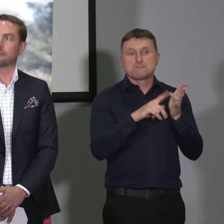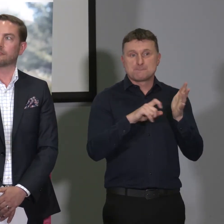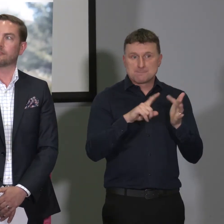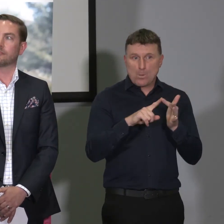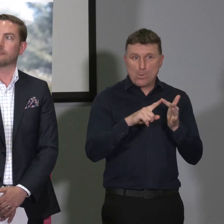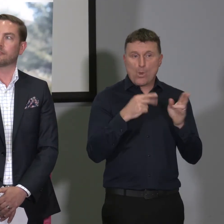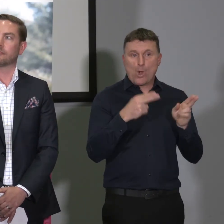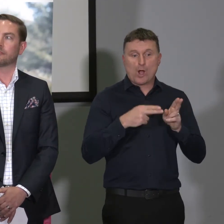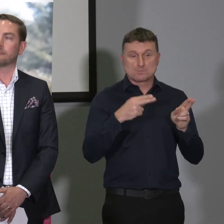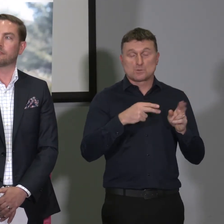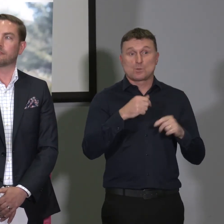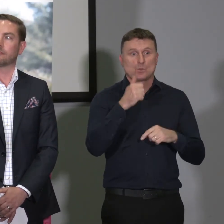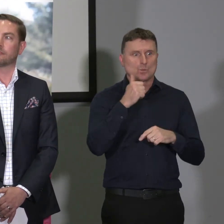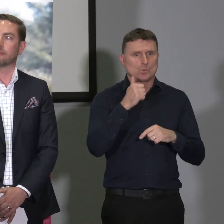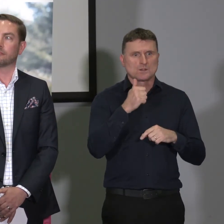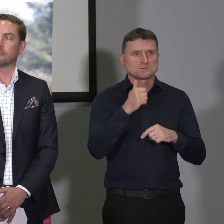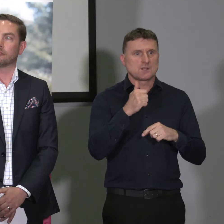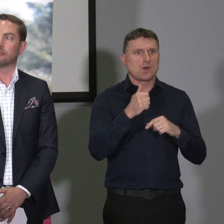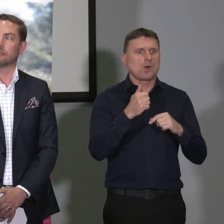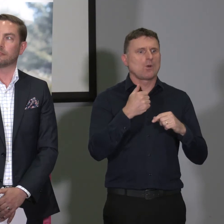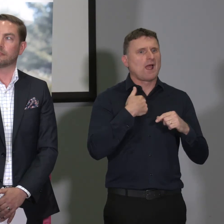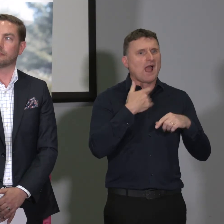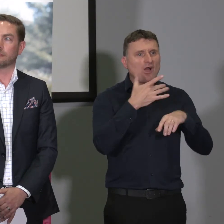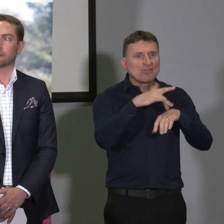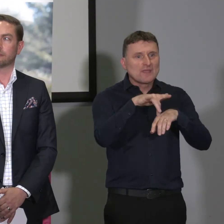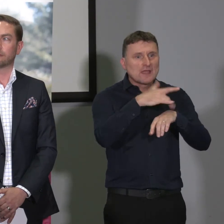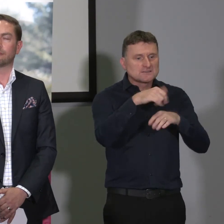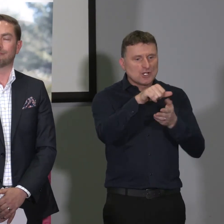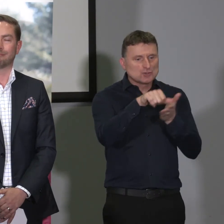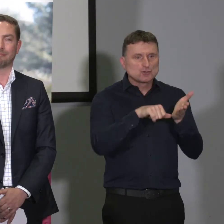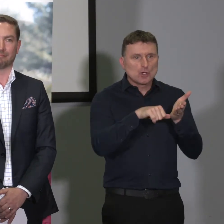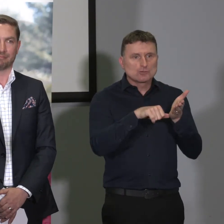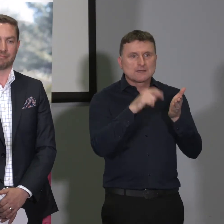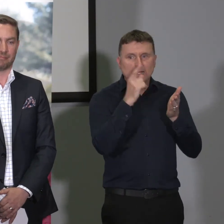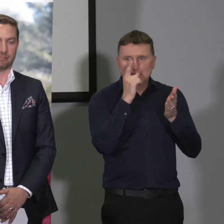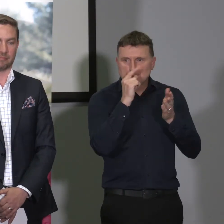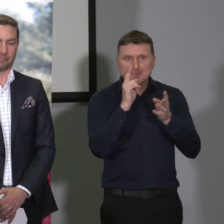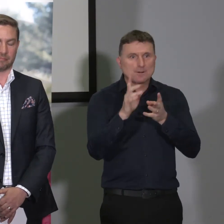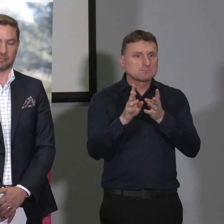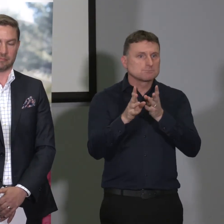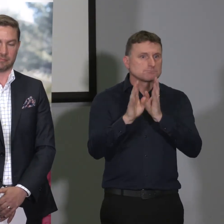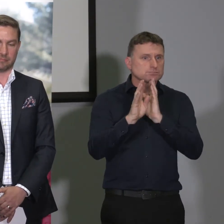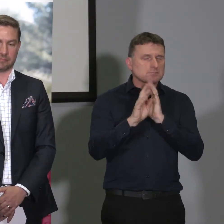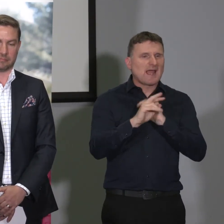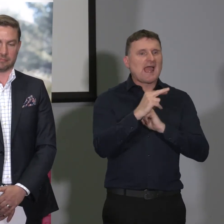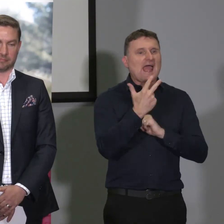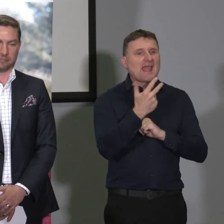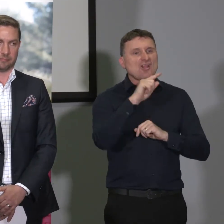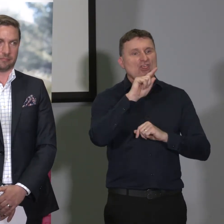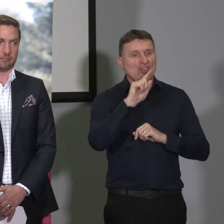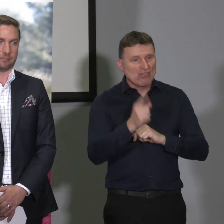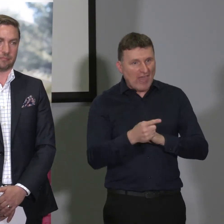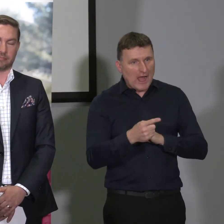acute number of minutes in our theatres ever. We had over